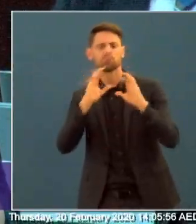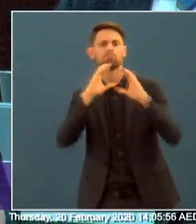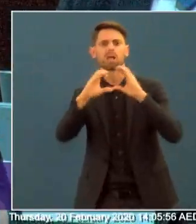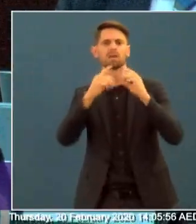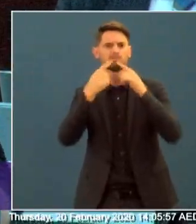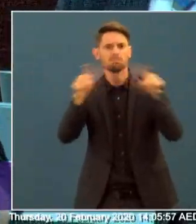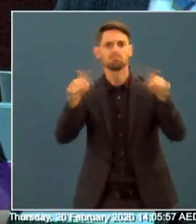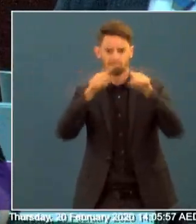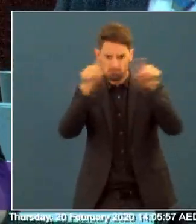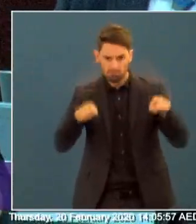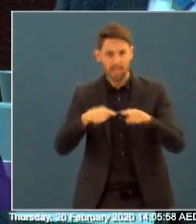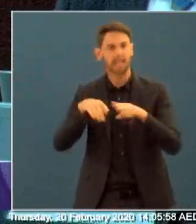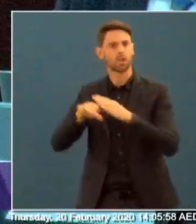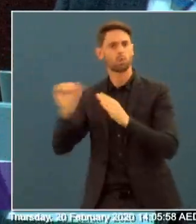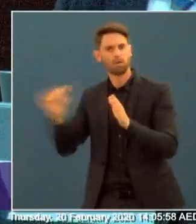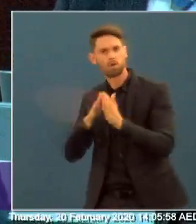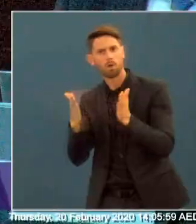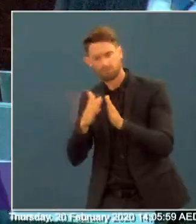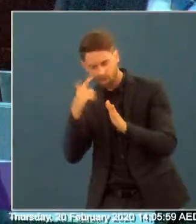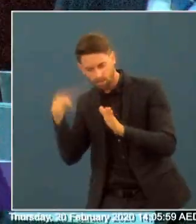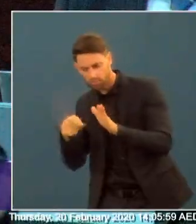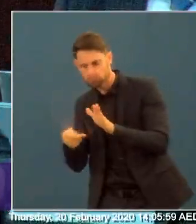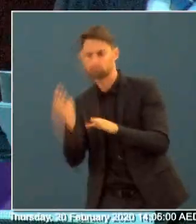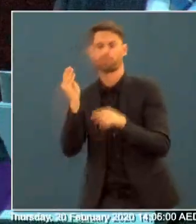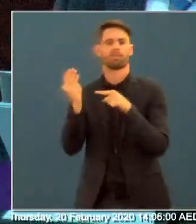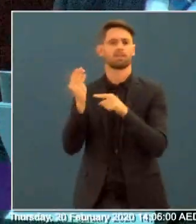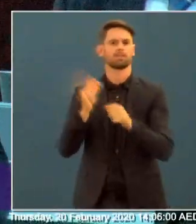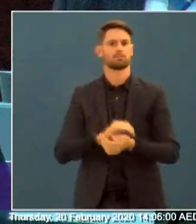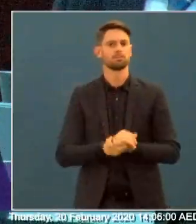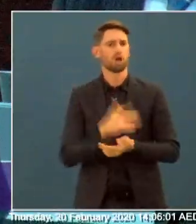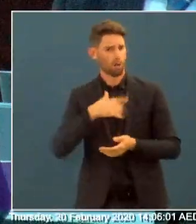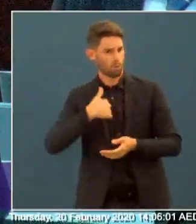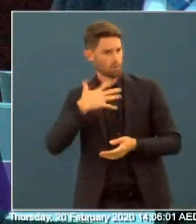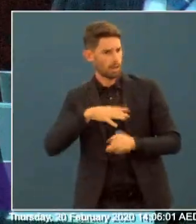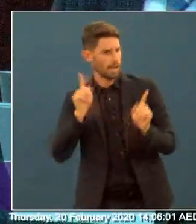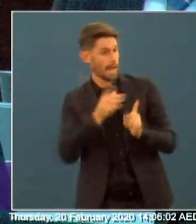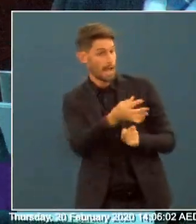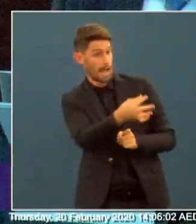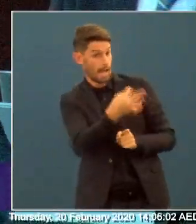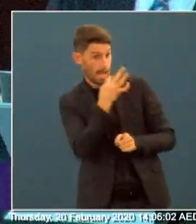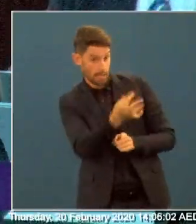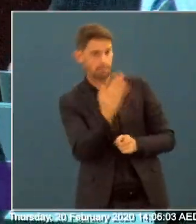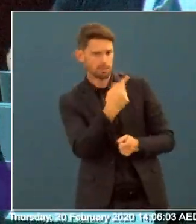So can I ask you a little bit about the communique and how the recommendations came about?